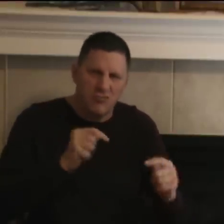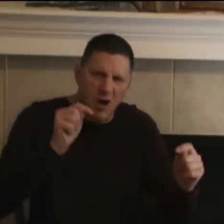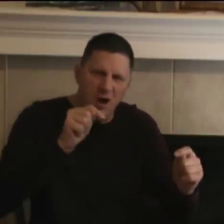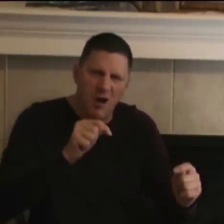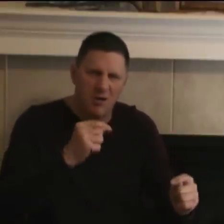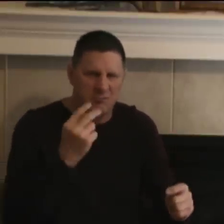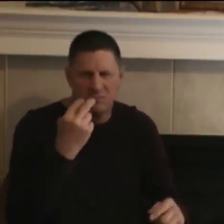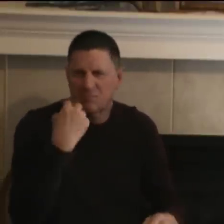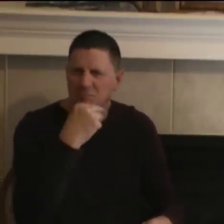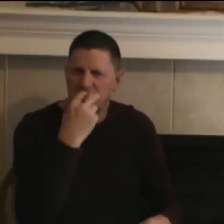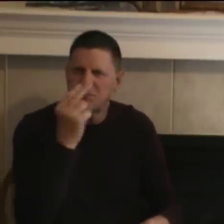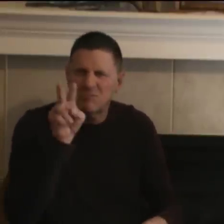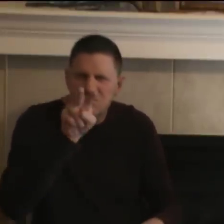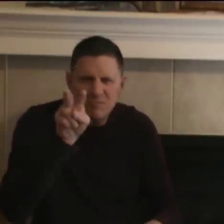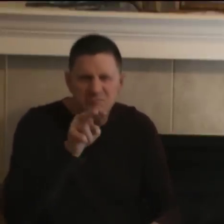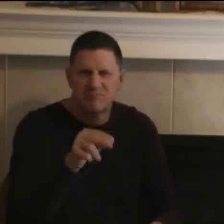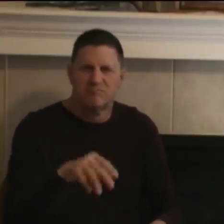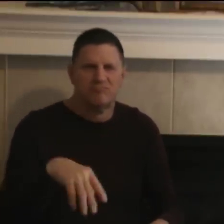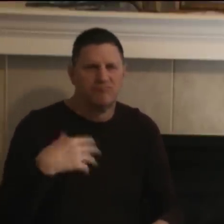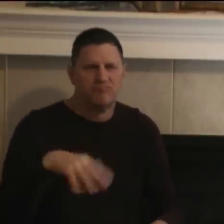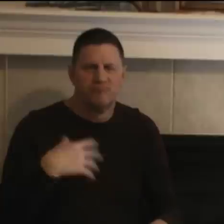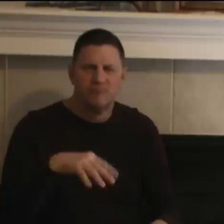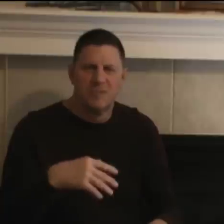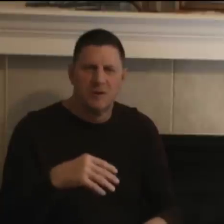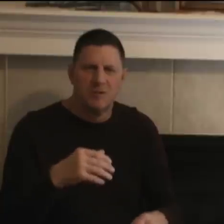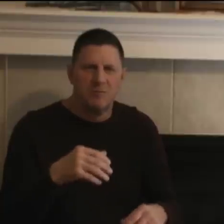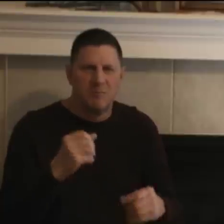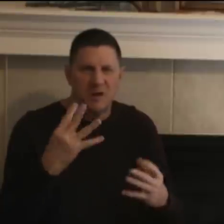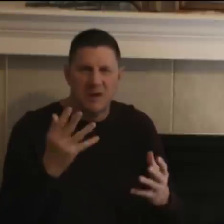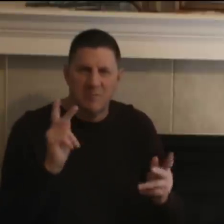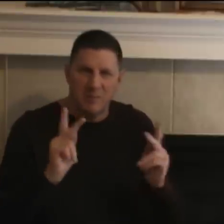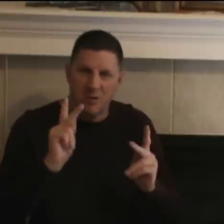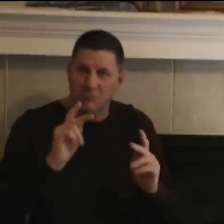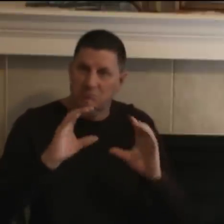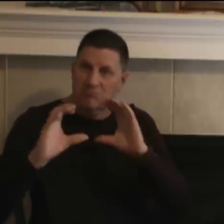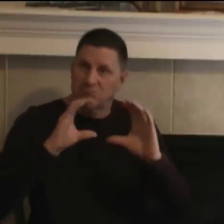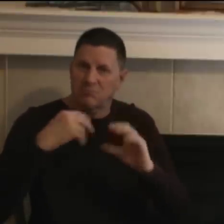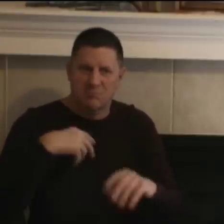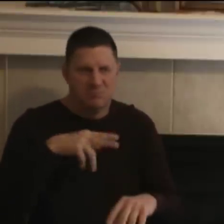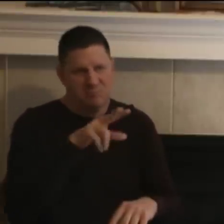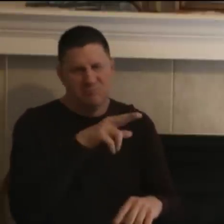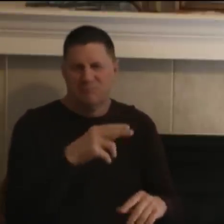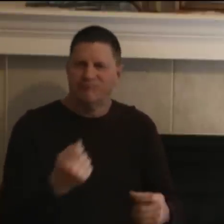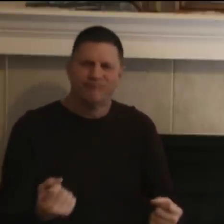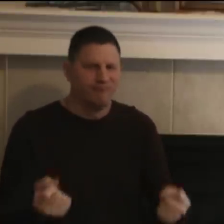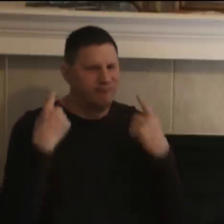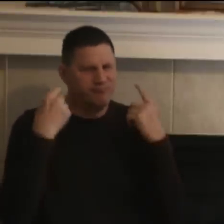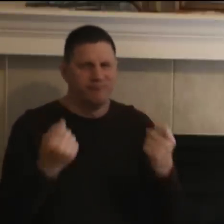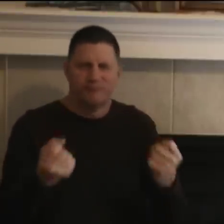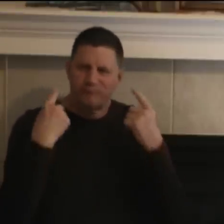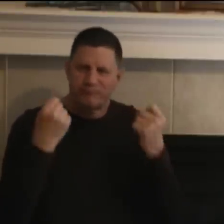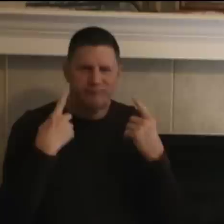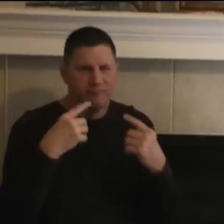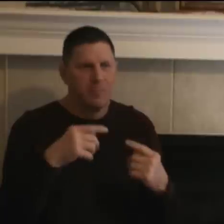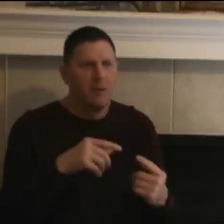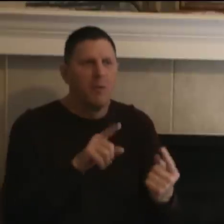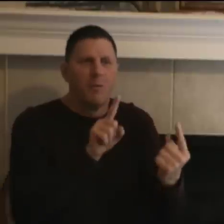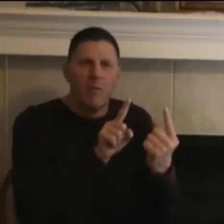a hard time trying to lipread and speechread. If there are a lot of people involved in a